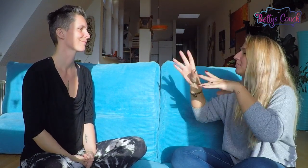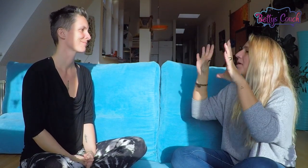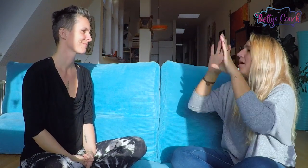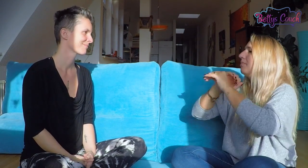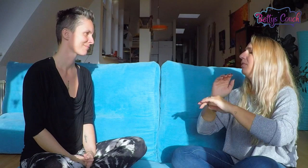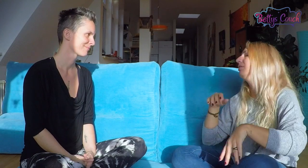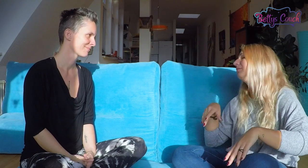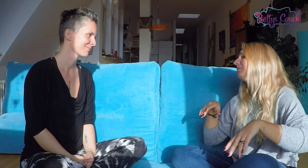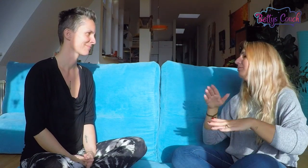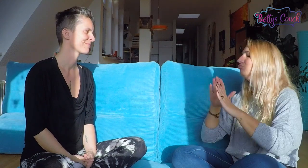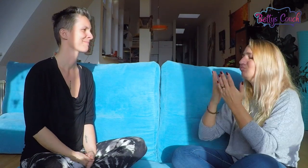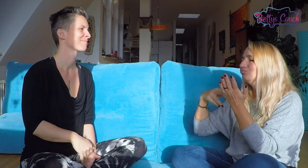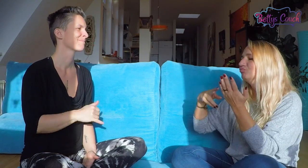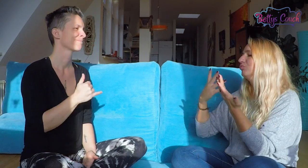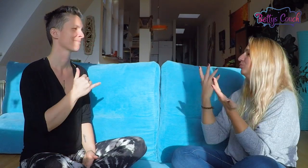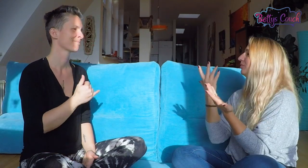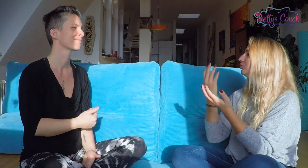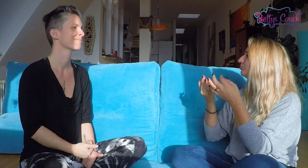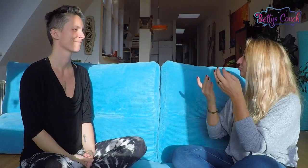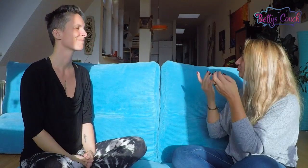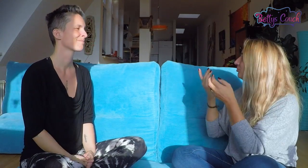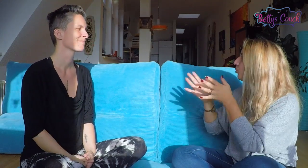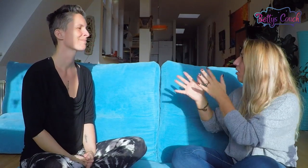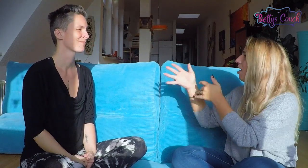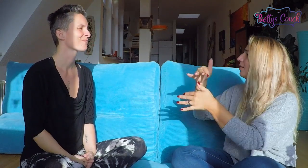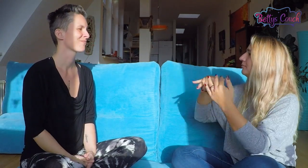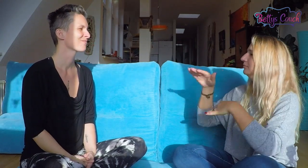and spend the evening resting, reading or with entertainment.